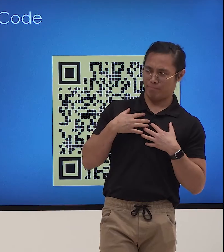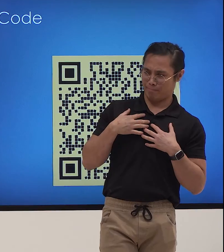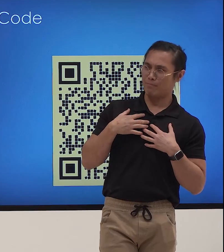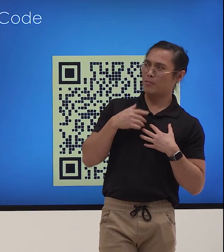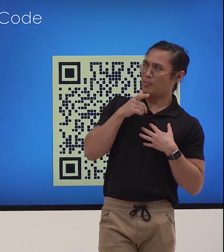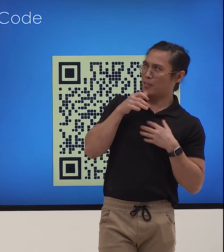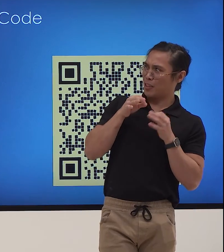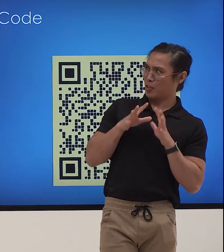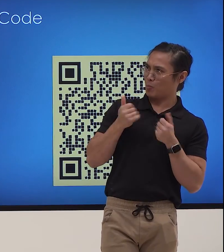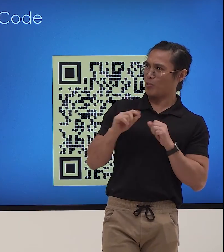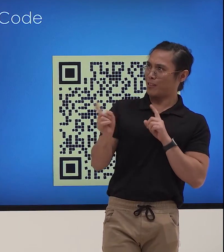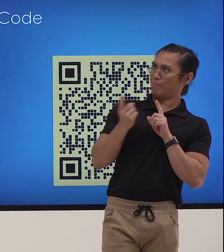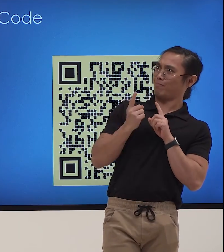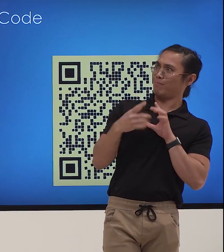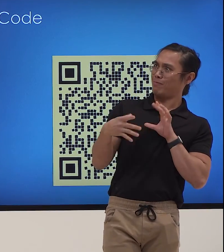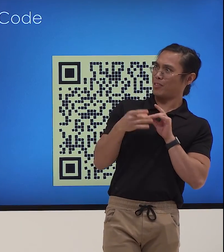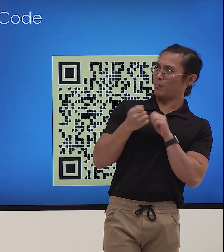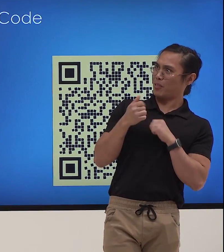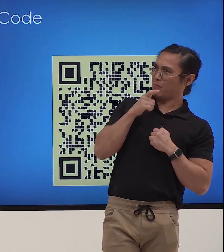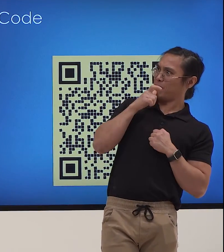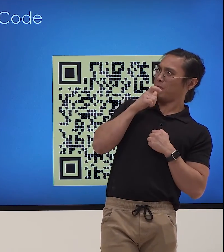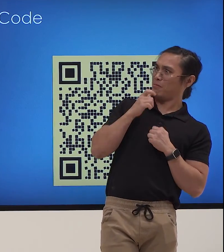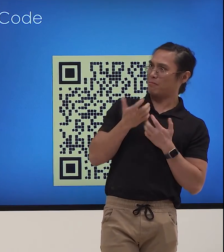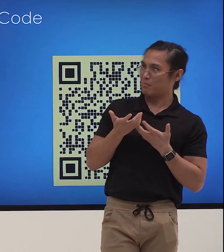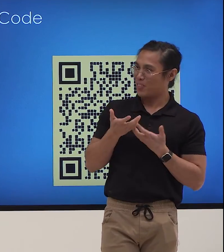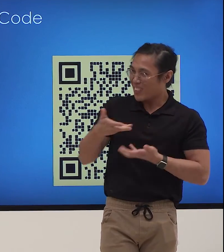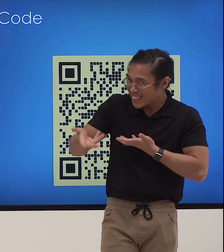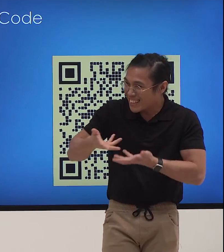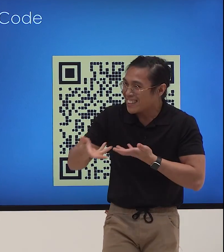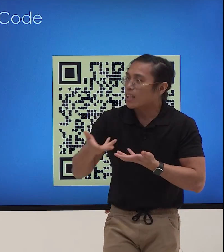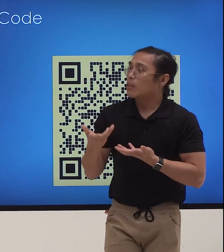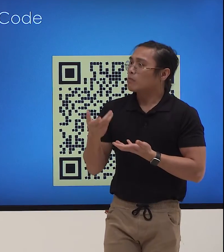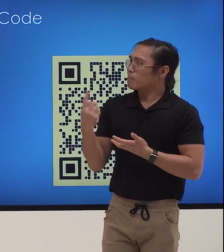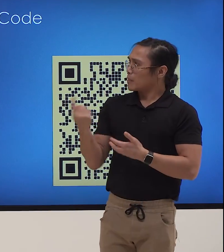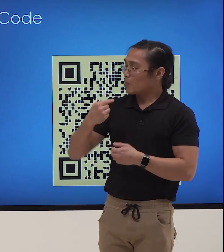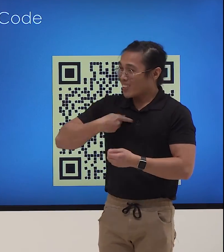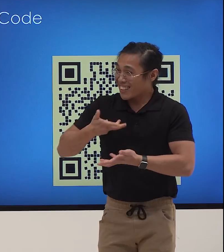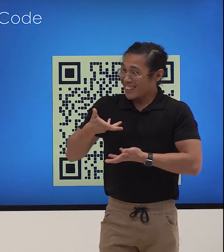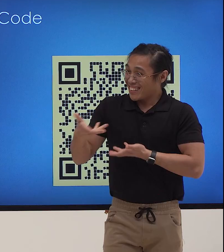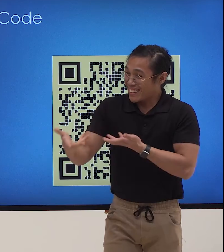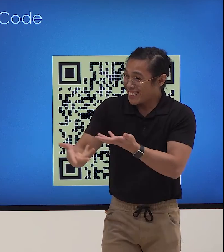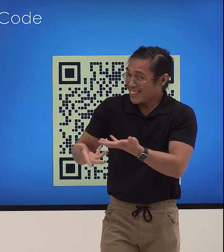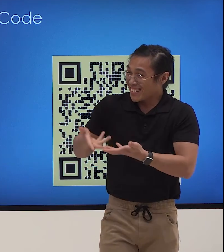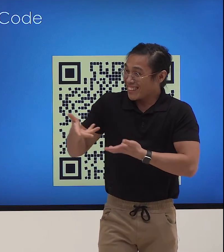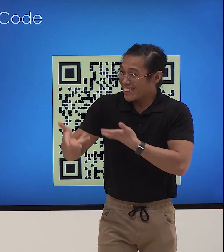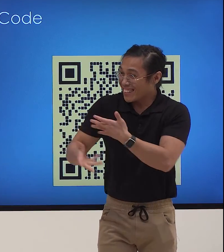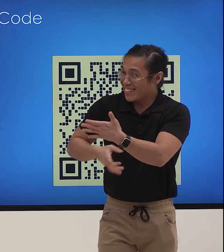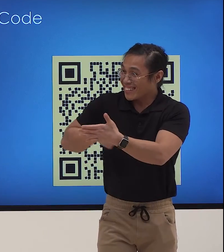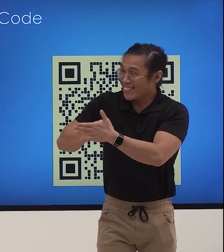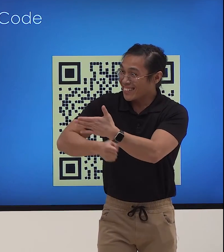And there's some reticence, some reluctance to have that conversation. And despite my best efforts, I hit a wall